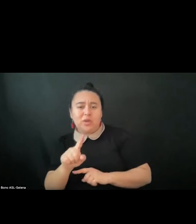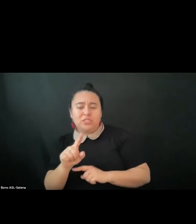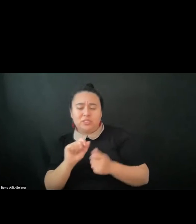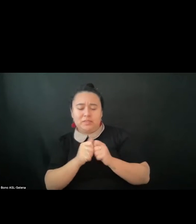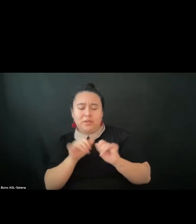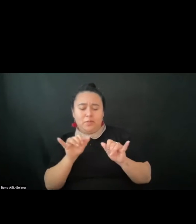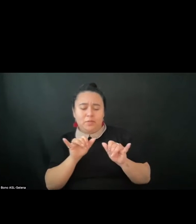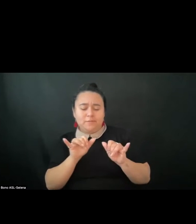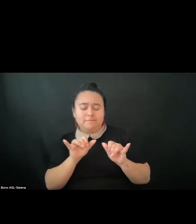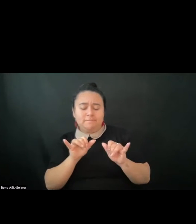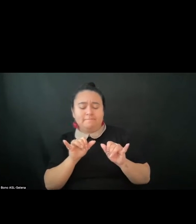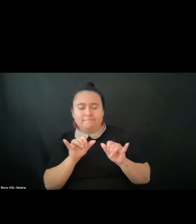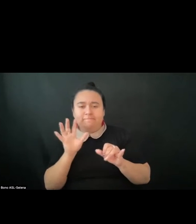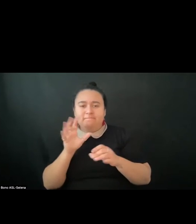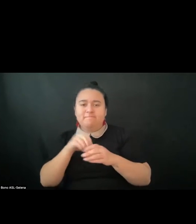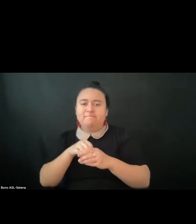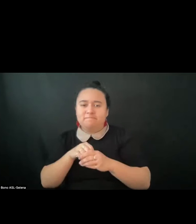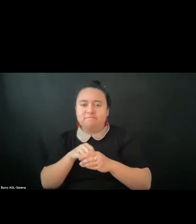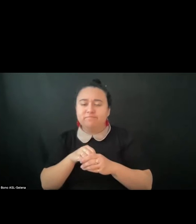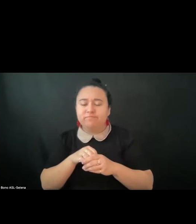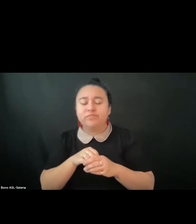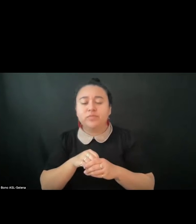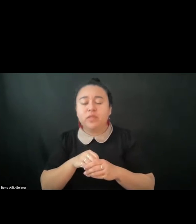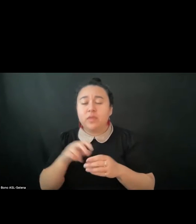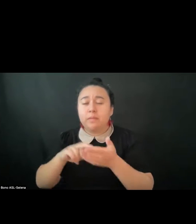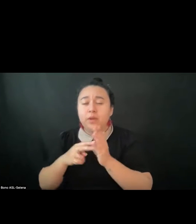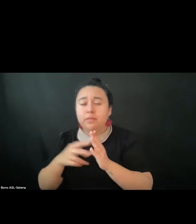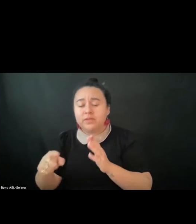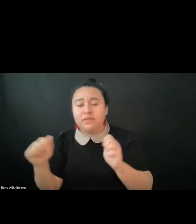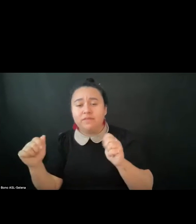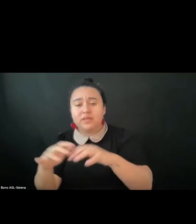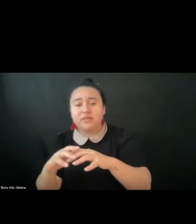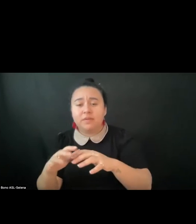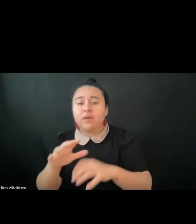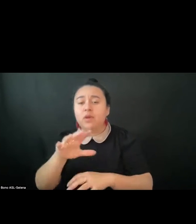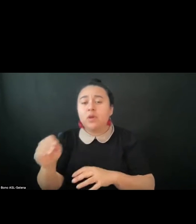The entire purpose of the submit, which was co-organized with the video consortium was to help y'all